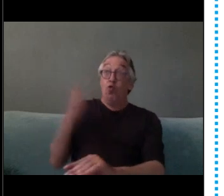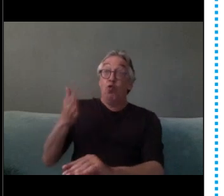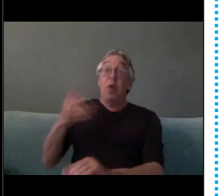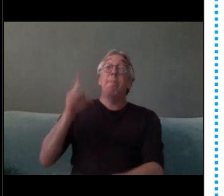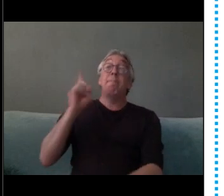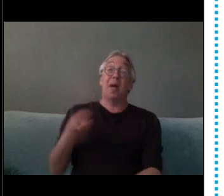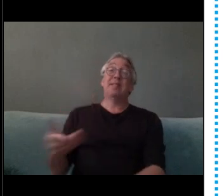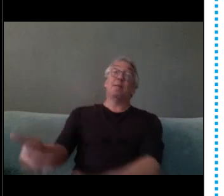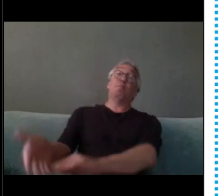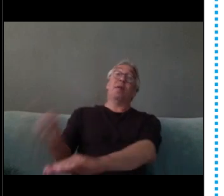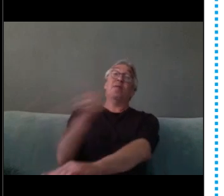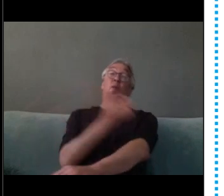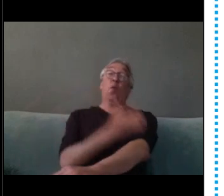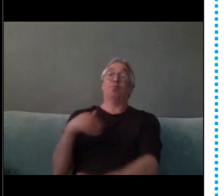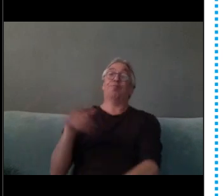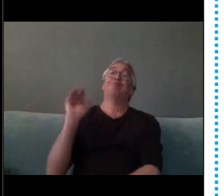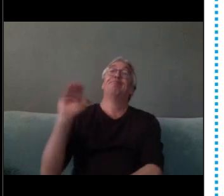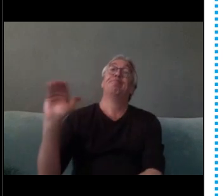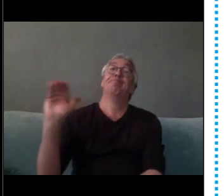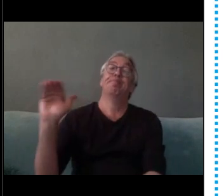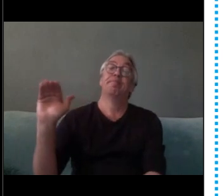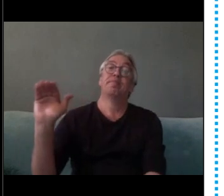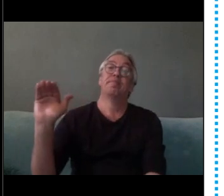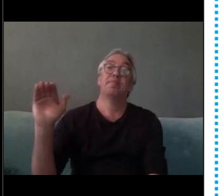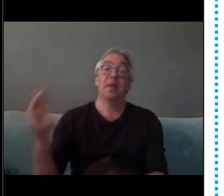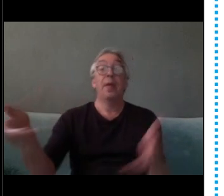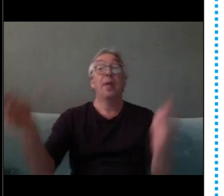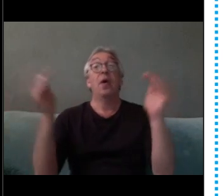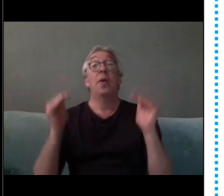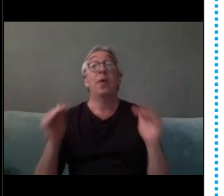And there is a guarantee of free of charge assistance on board trains